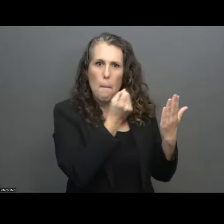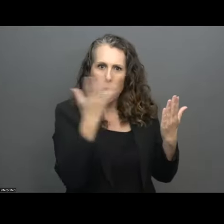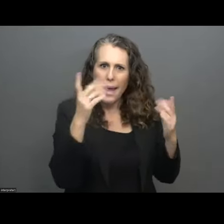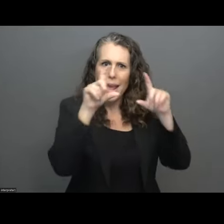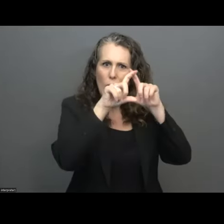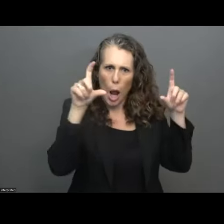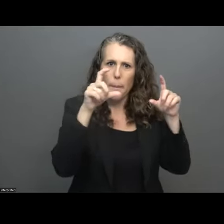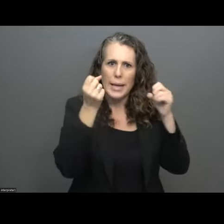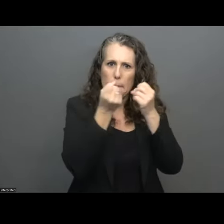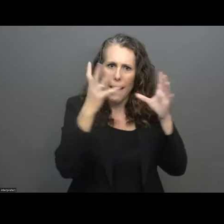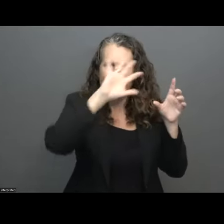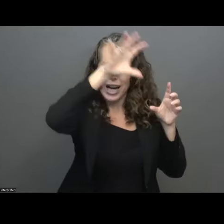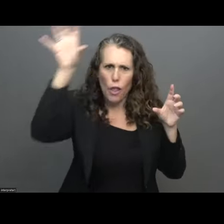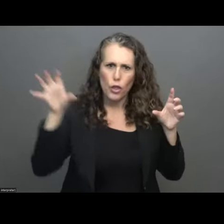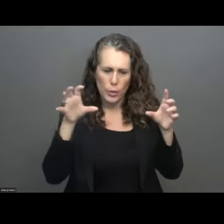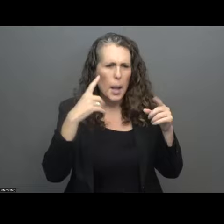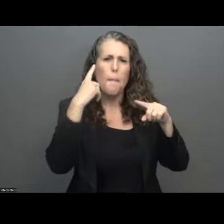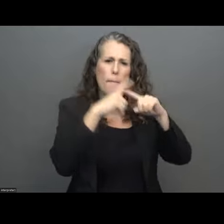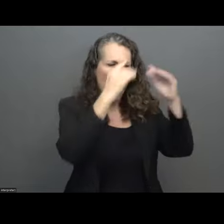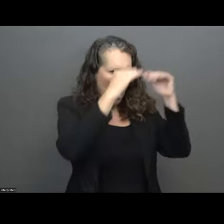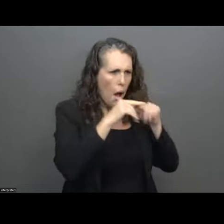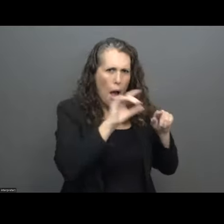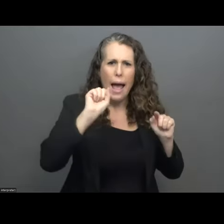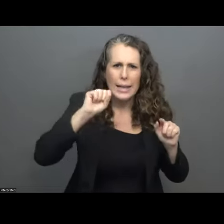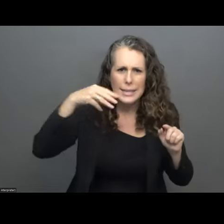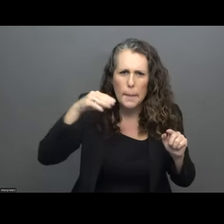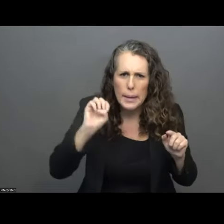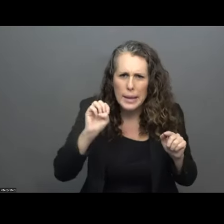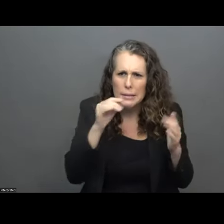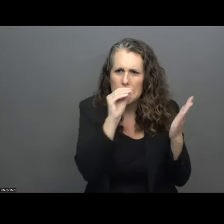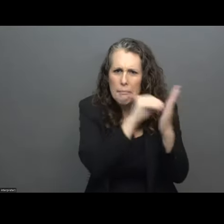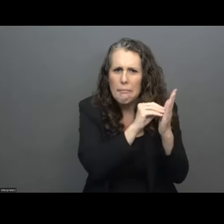have smaller enterprises represent there, and I'm want to highlight this, because sometimes